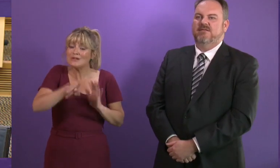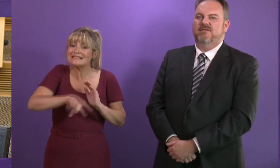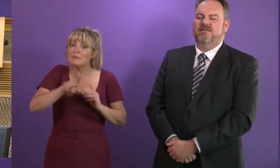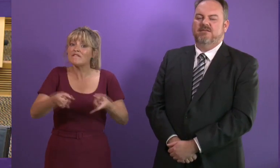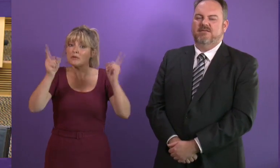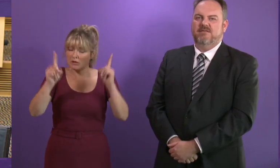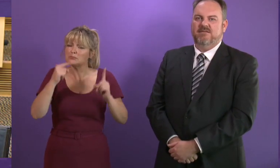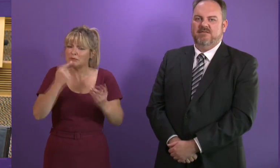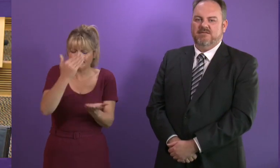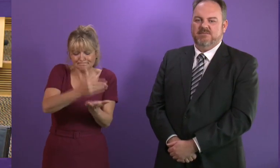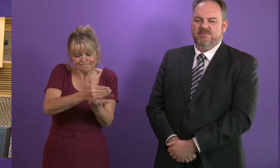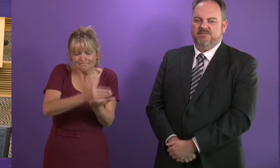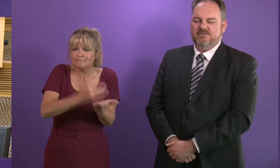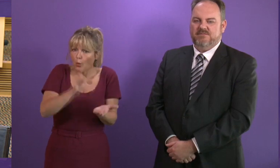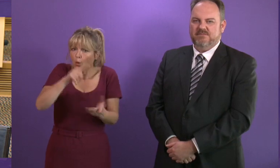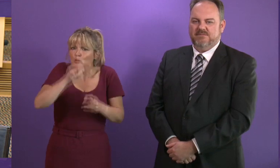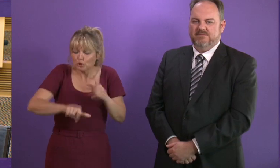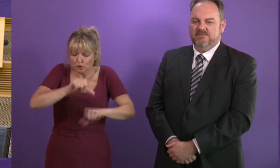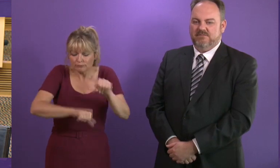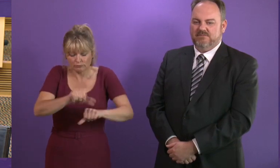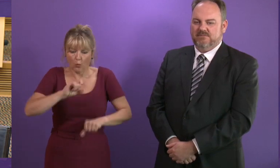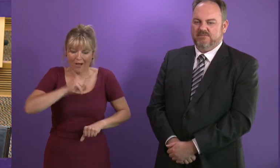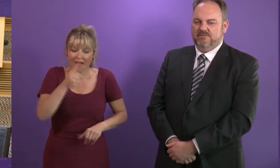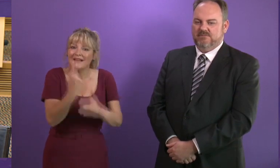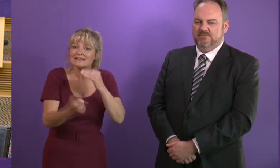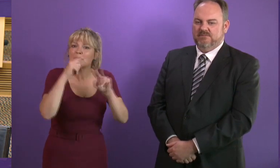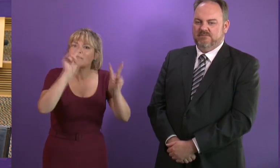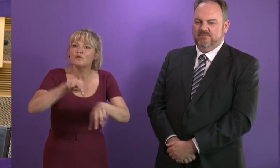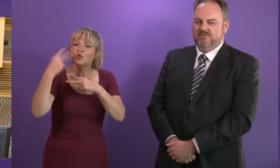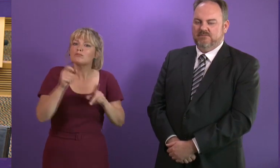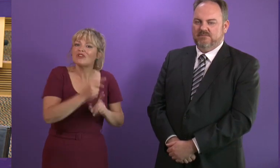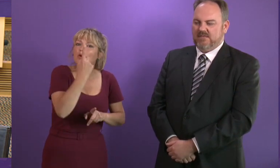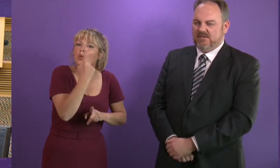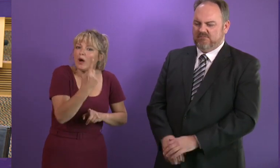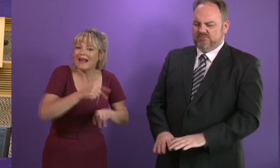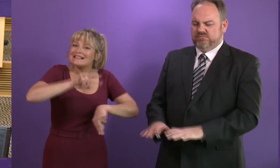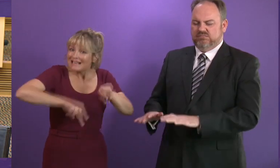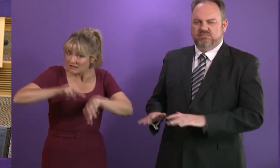respond to it. An independent review of primary 1 assessments was carried out. That report